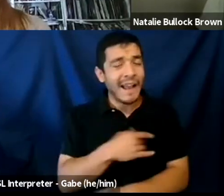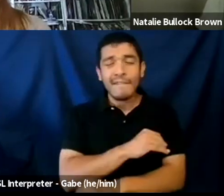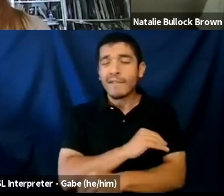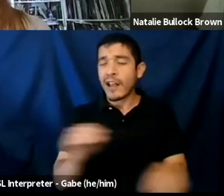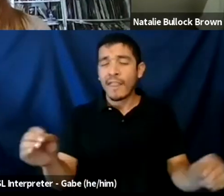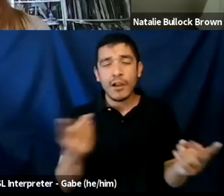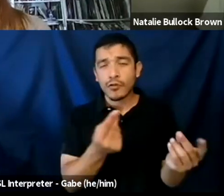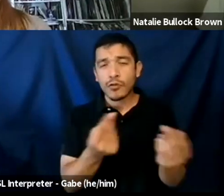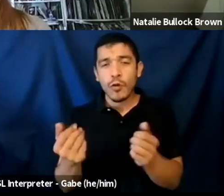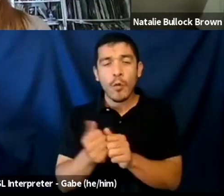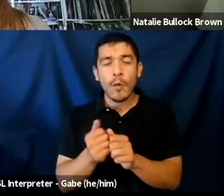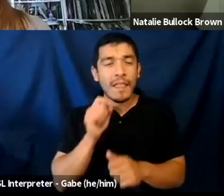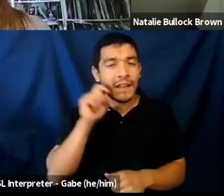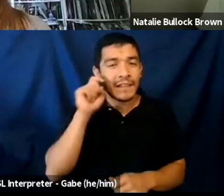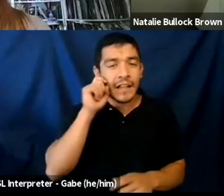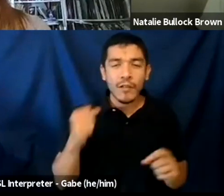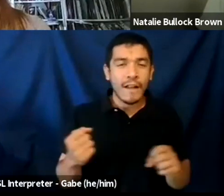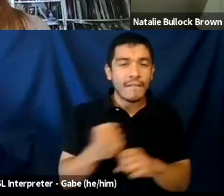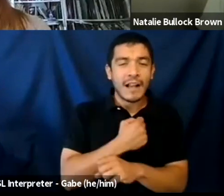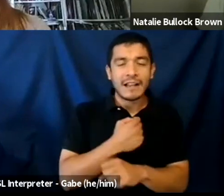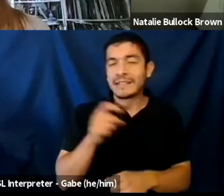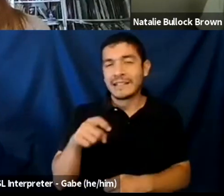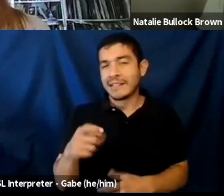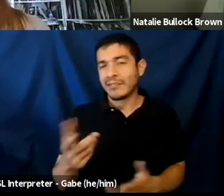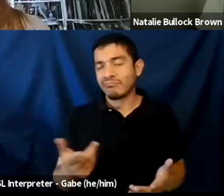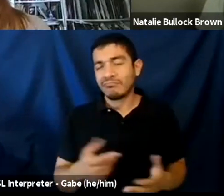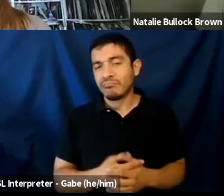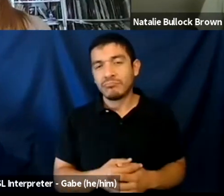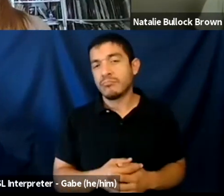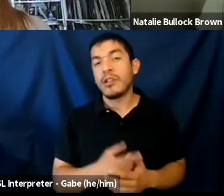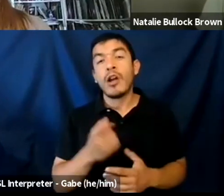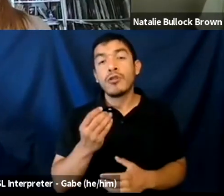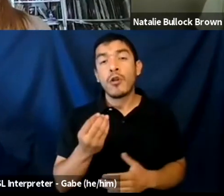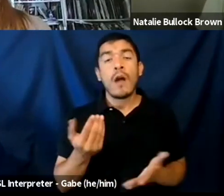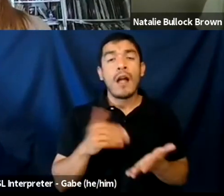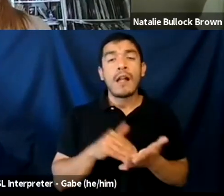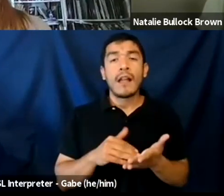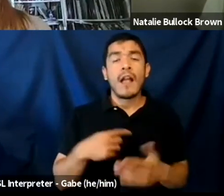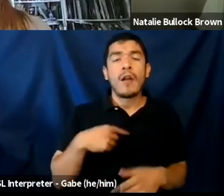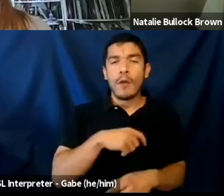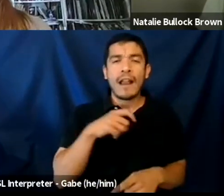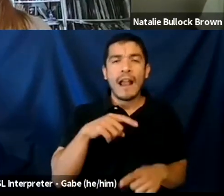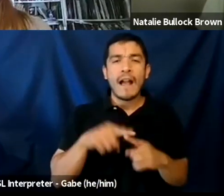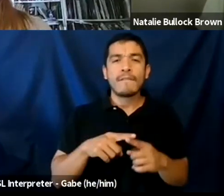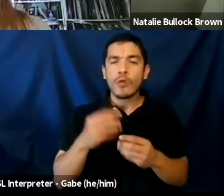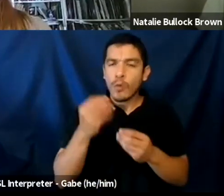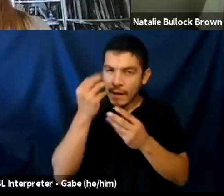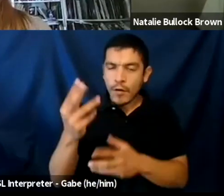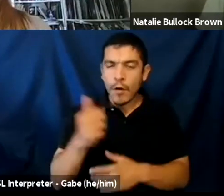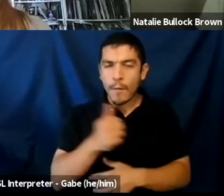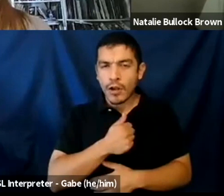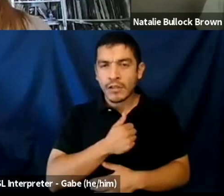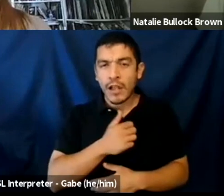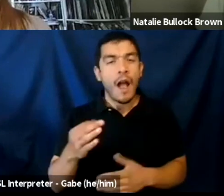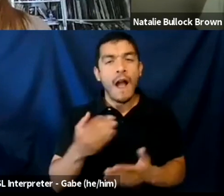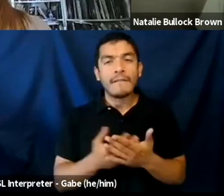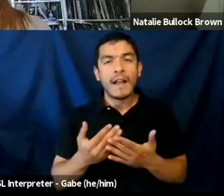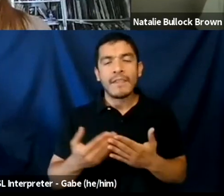with sexual violence necessarily. And so, again, we have to inform ourselves of the things that we don't know